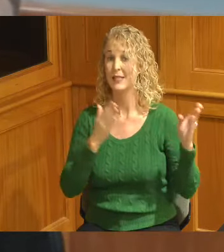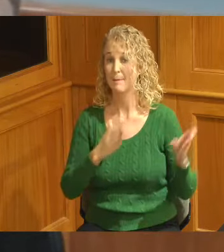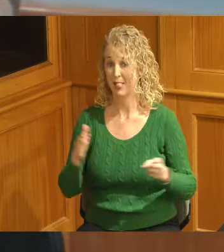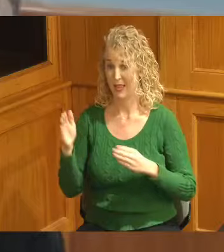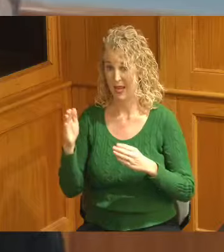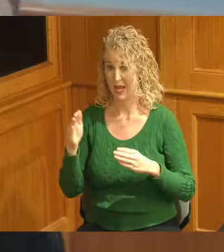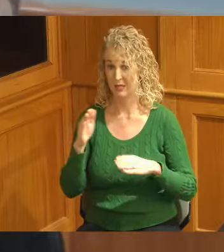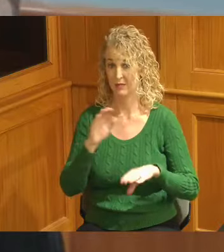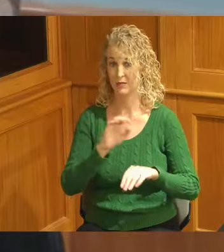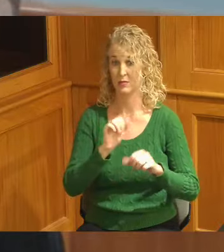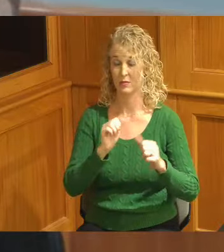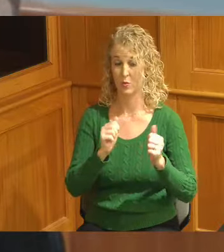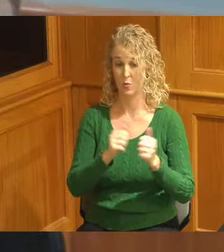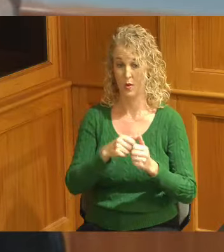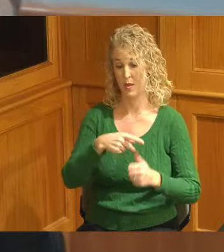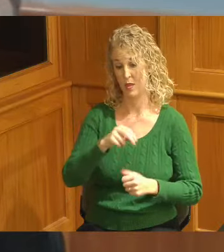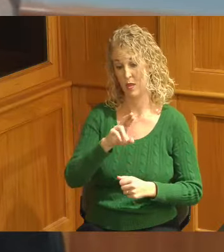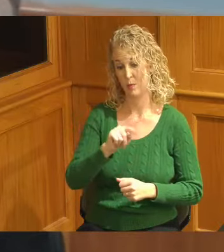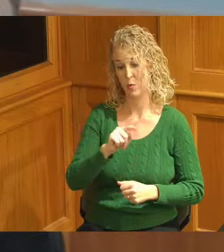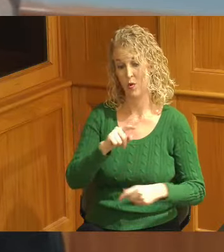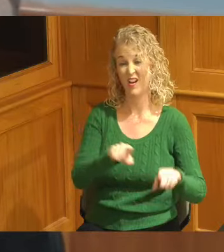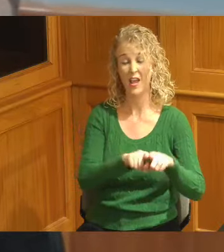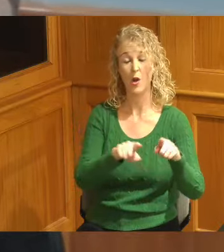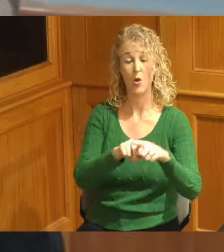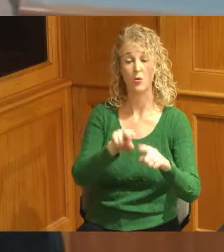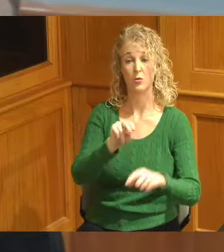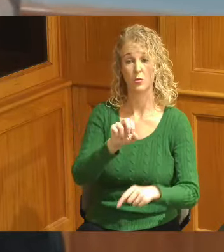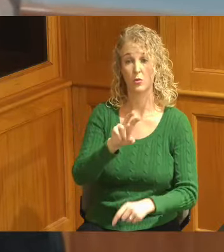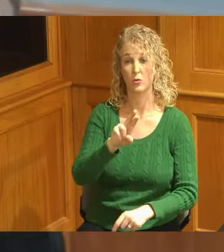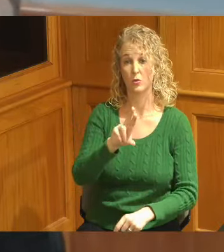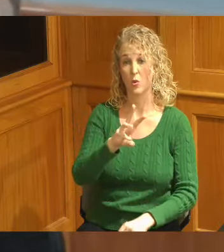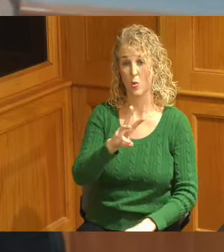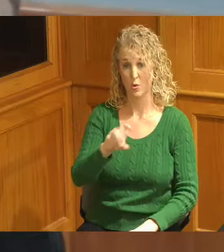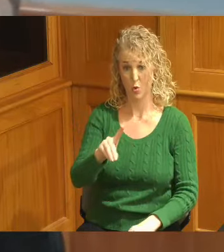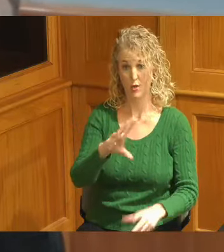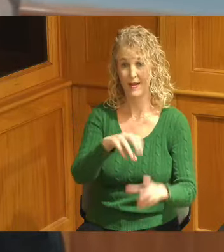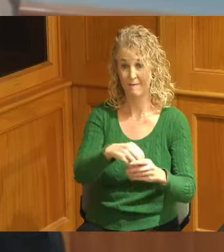the port and I believe the city of Norwood was a part of that process which kind of you know